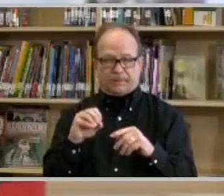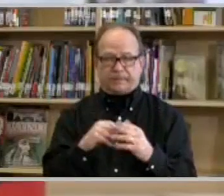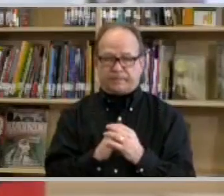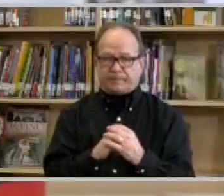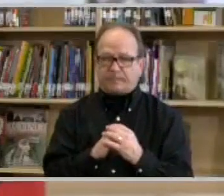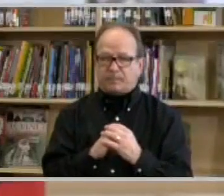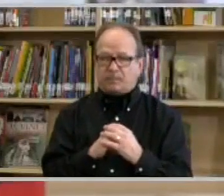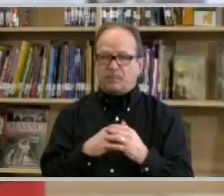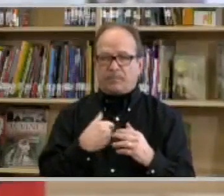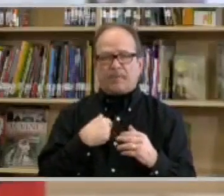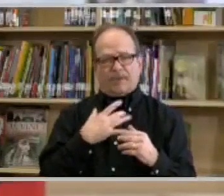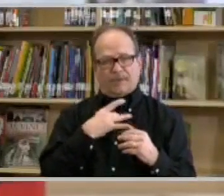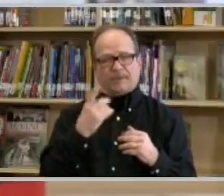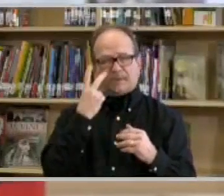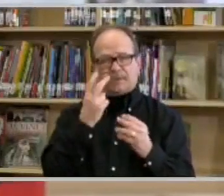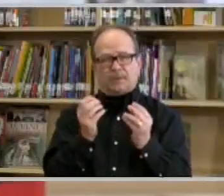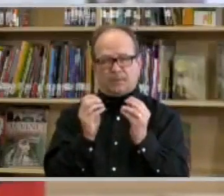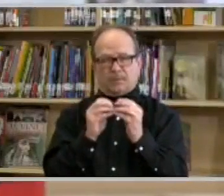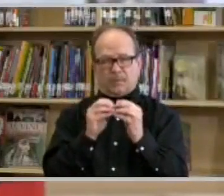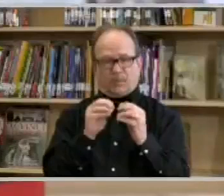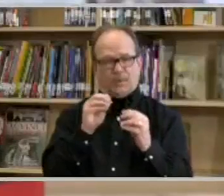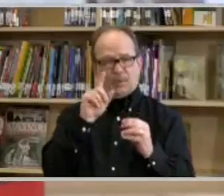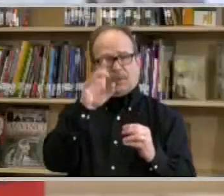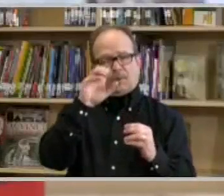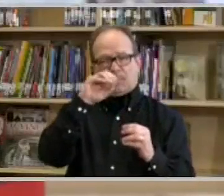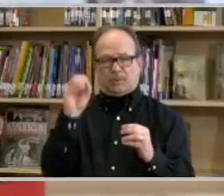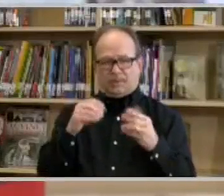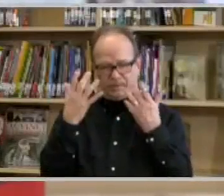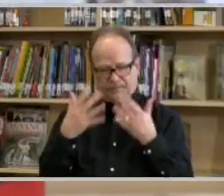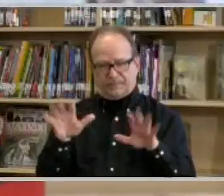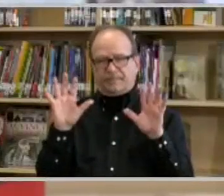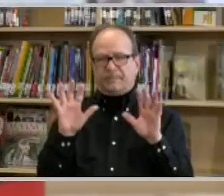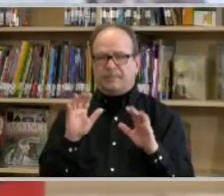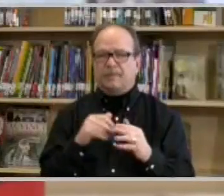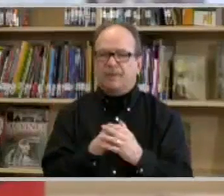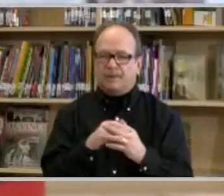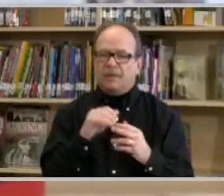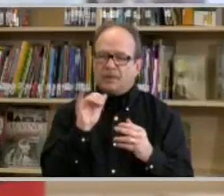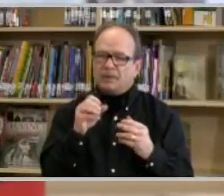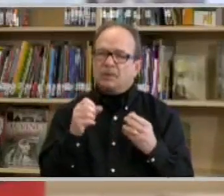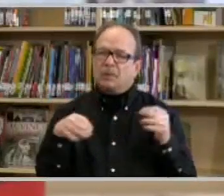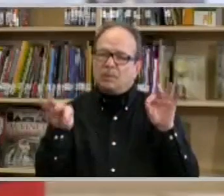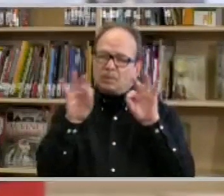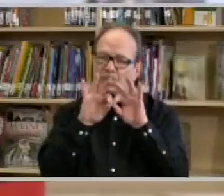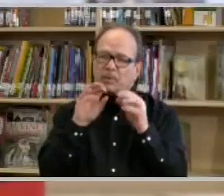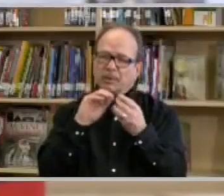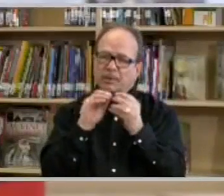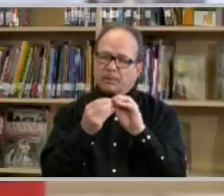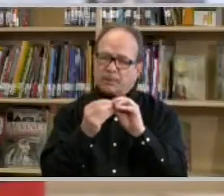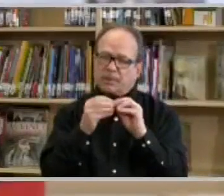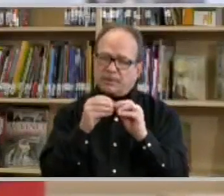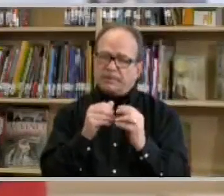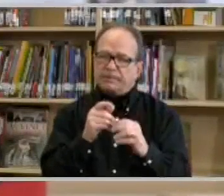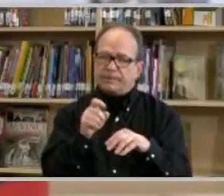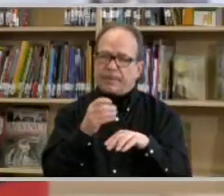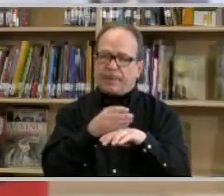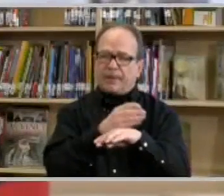AND IN 2015 IT WAS 70%. NOW WE LIKE TO SEE IT BE 100%, BUT THOSE CLOSURE NUMBERS ARE